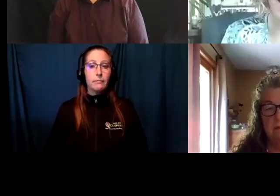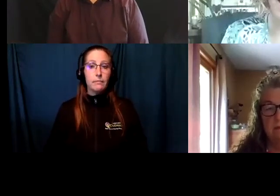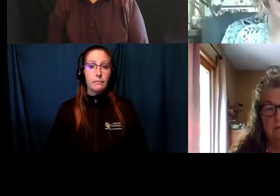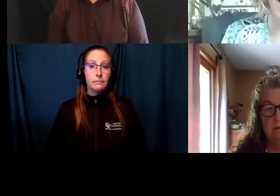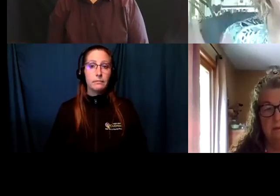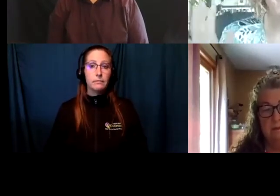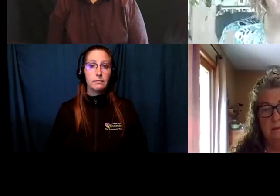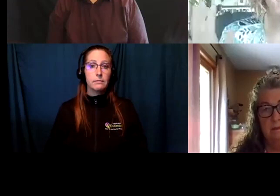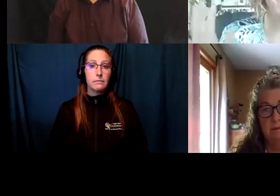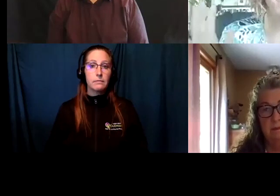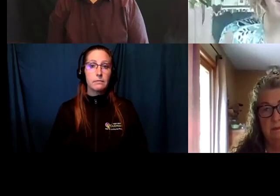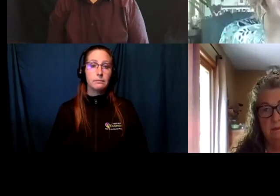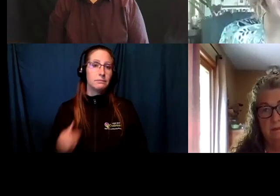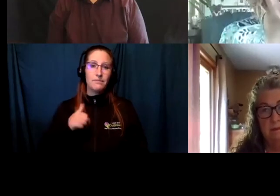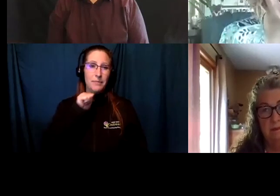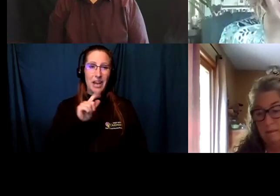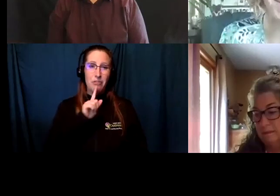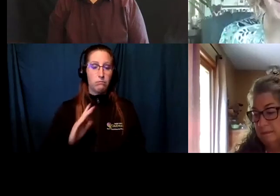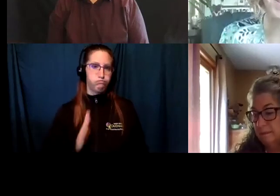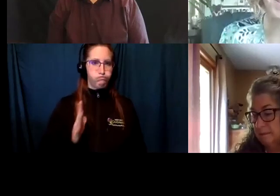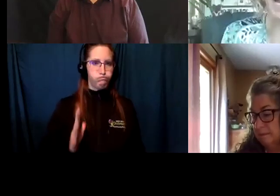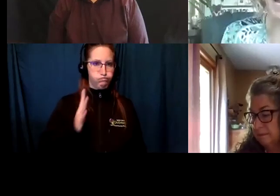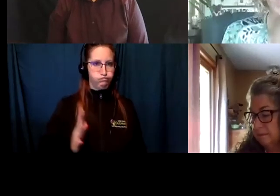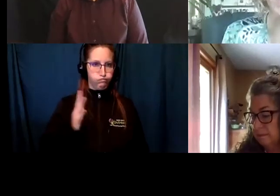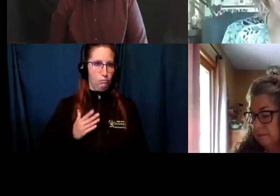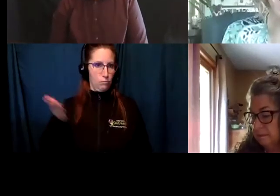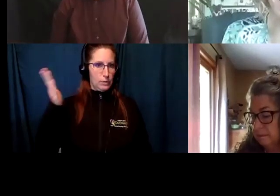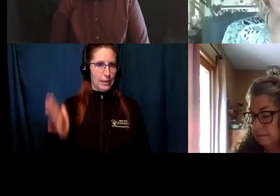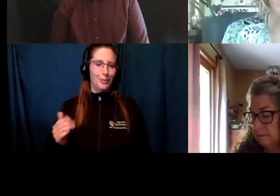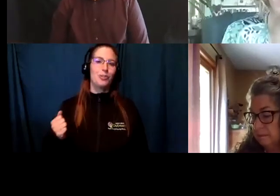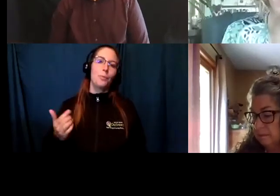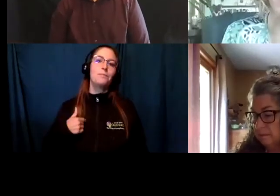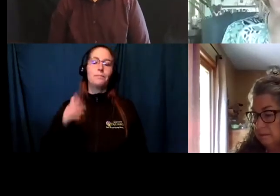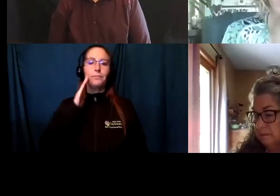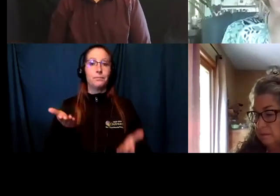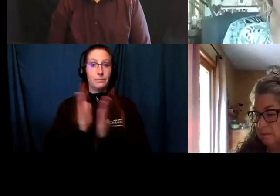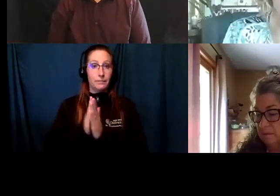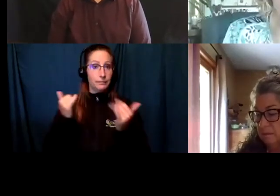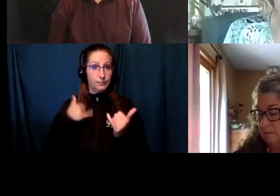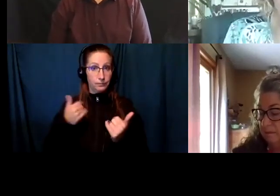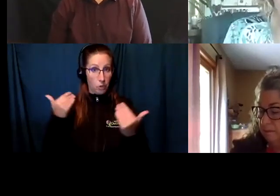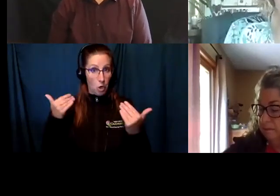a pretty informal presenter...so I'm just gonna ask right now, do I go ahead and share my screen